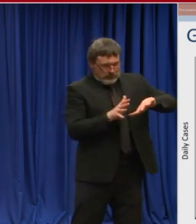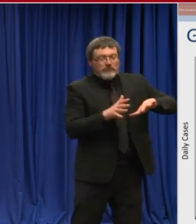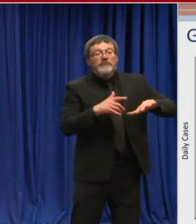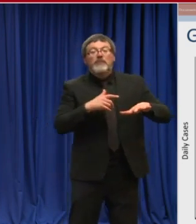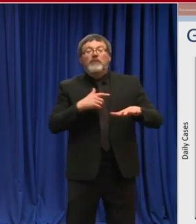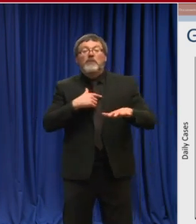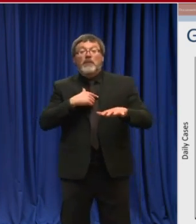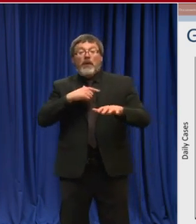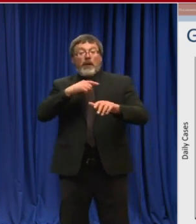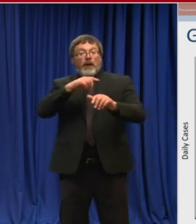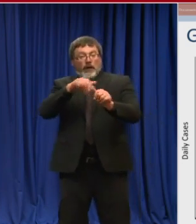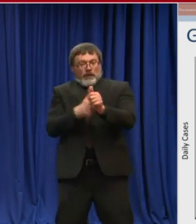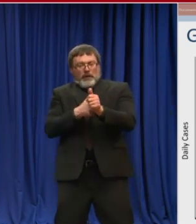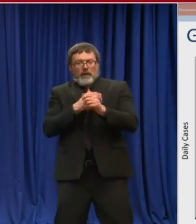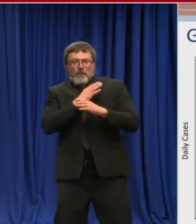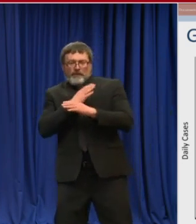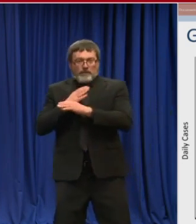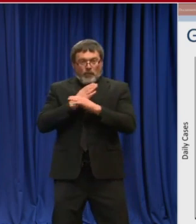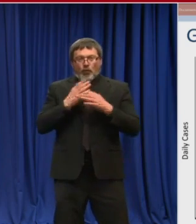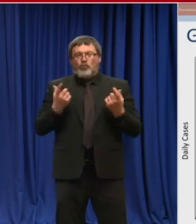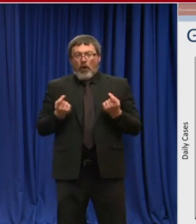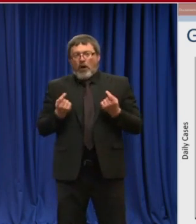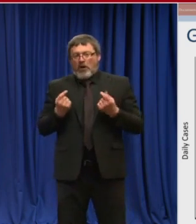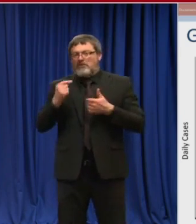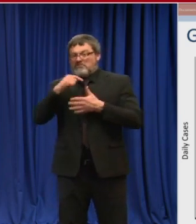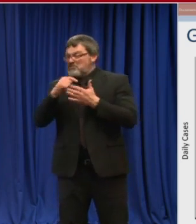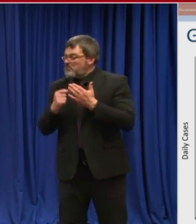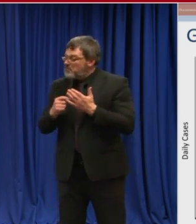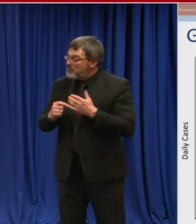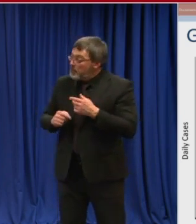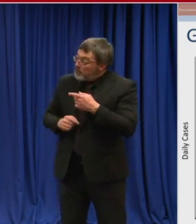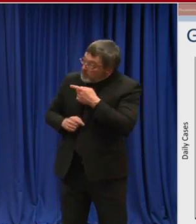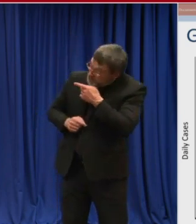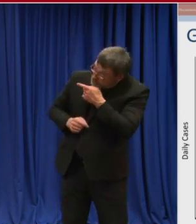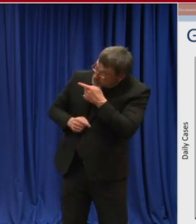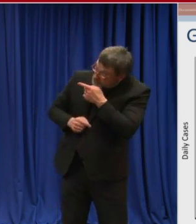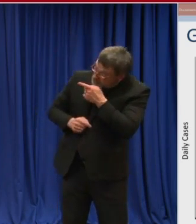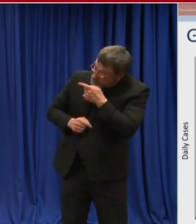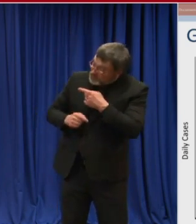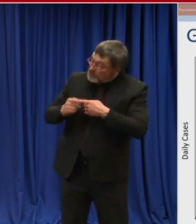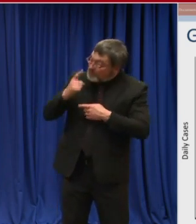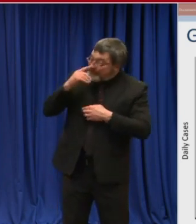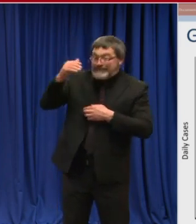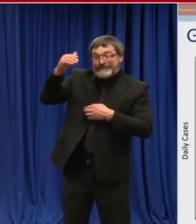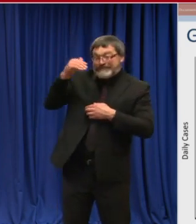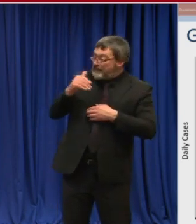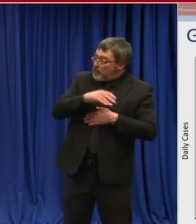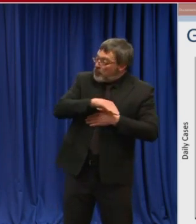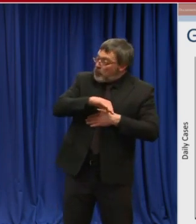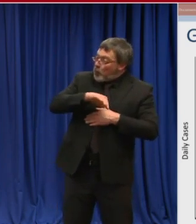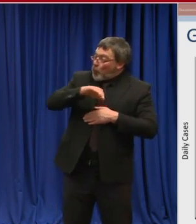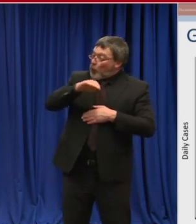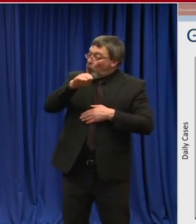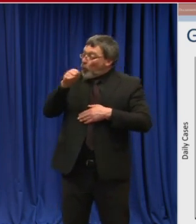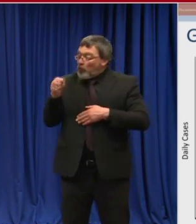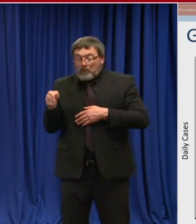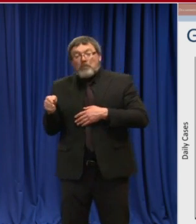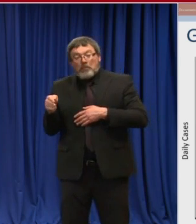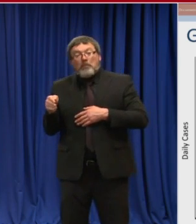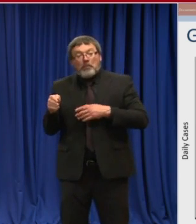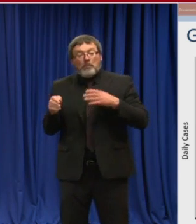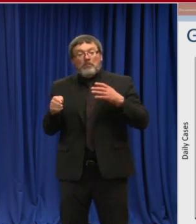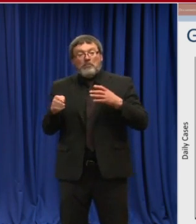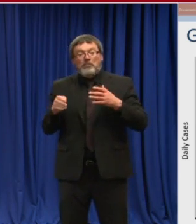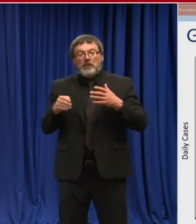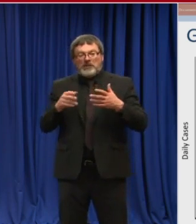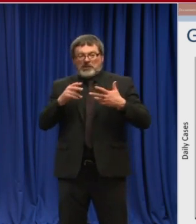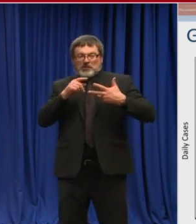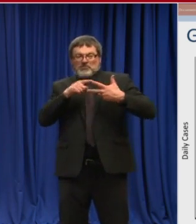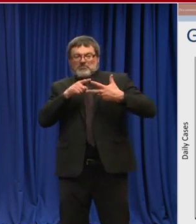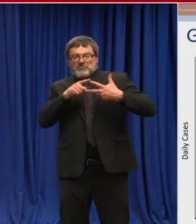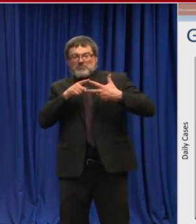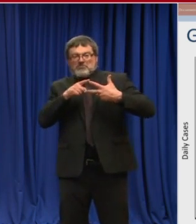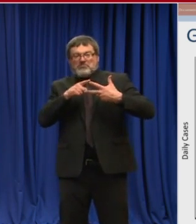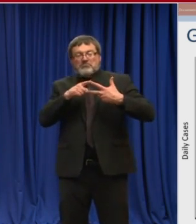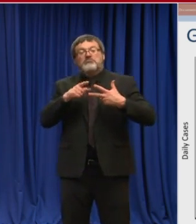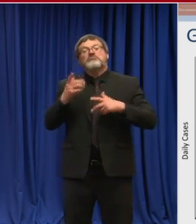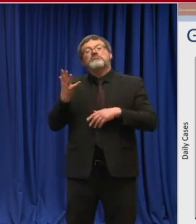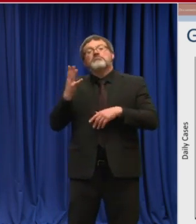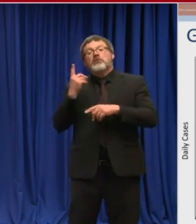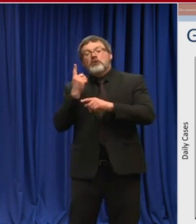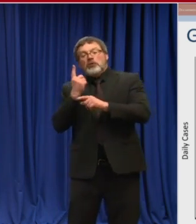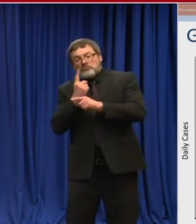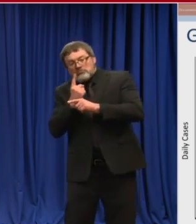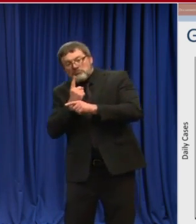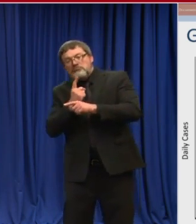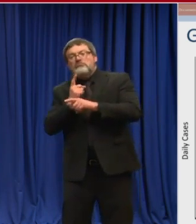LAYERS OF INTERVENTIONS WITH THE PURPOSE OF SLOWING THE SPREAD OF COVID-19 DECREASING THAT PEAK SPREADING OUT THE OUTBREAK HELPING TO PREVENT OUR HEALTH SYSTEM FROM BECOMING